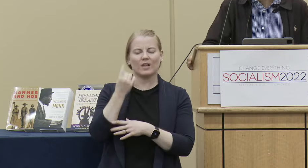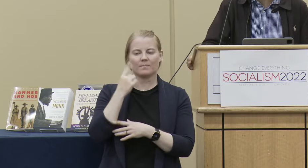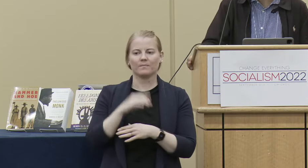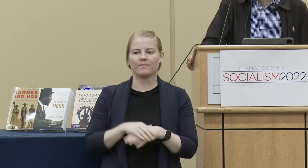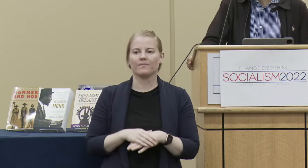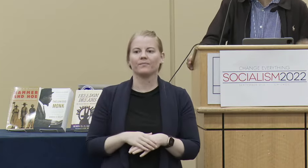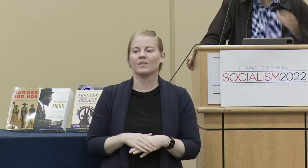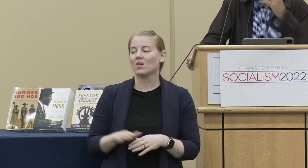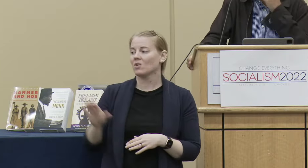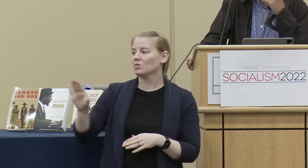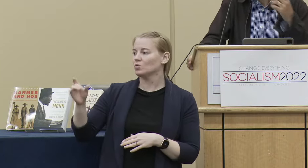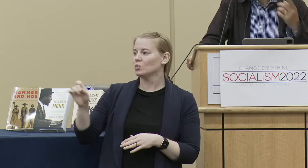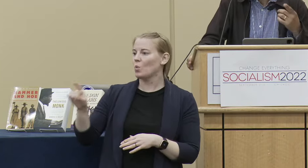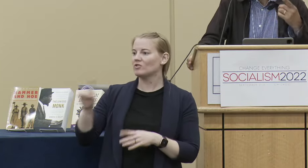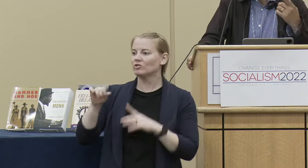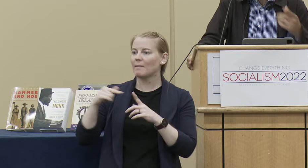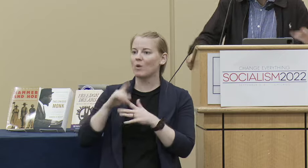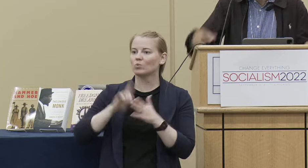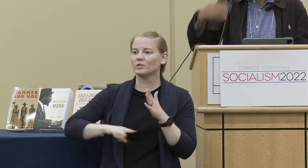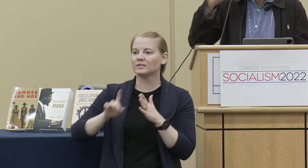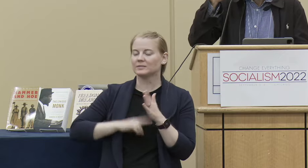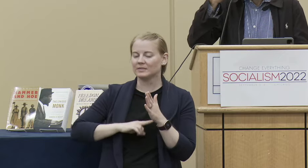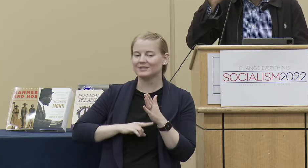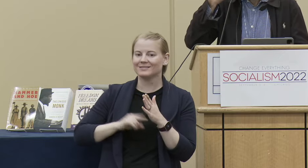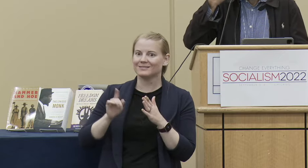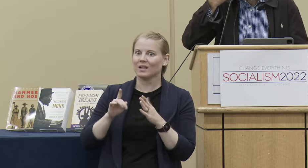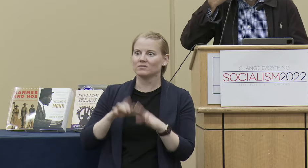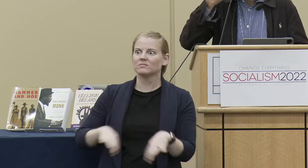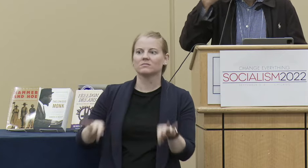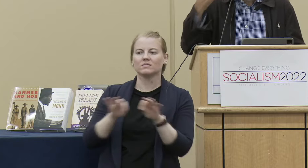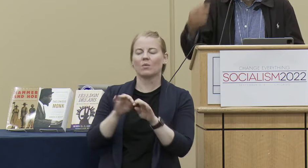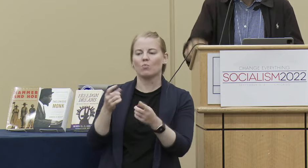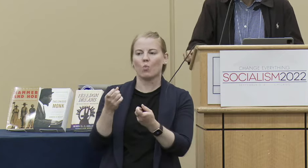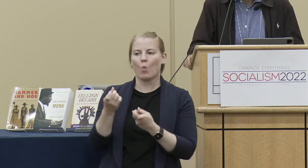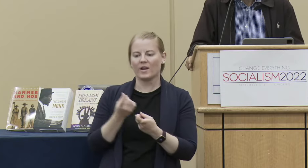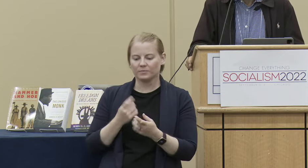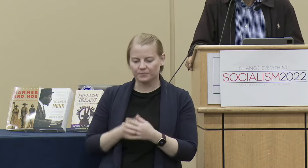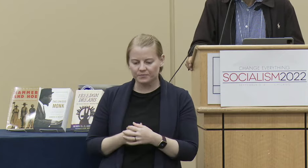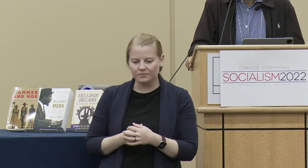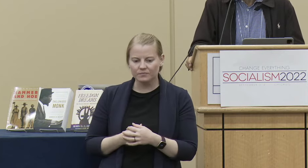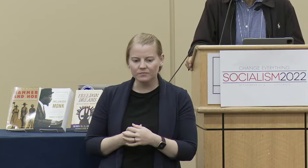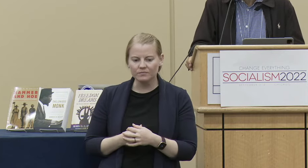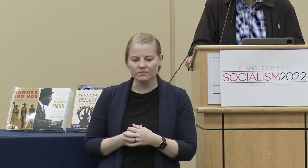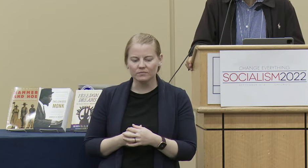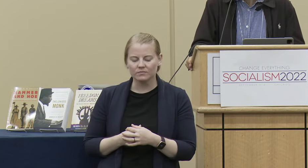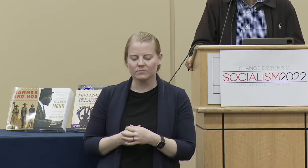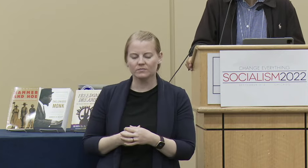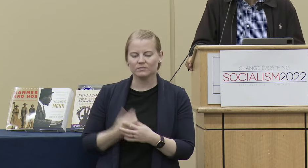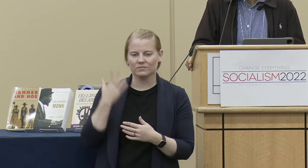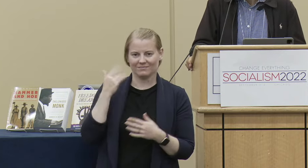So, these are the things we have to study and understand. On the question of criticism, this is a very important --